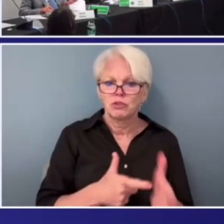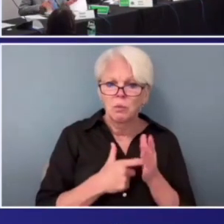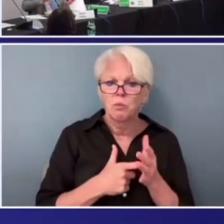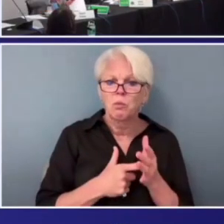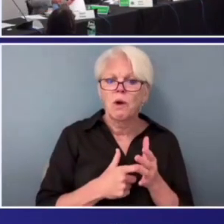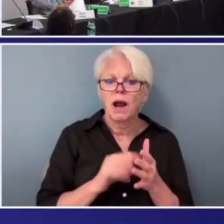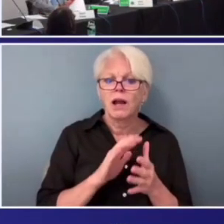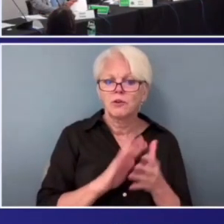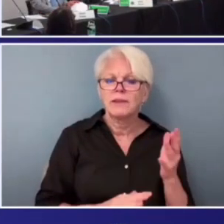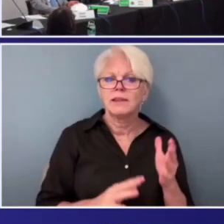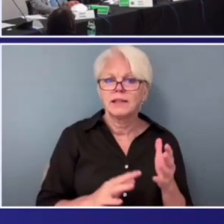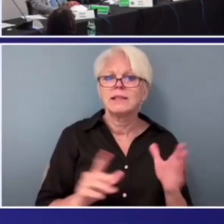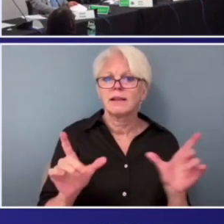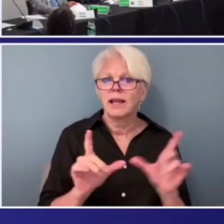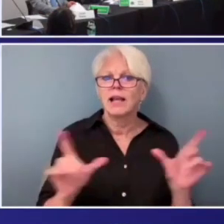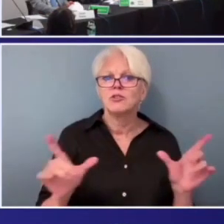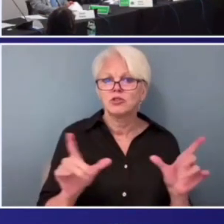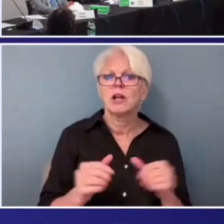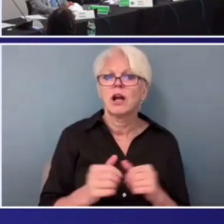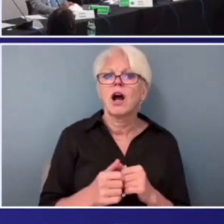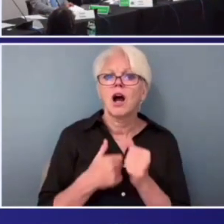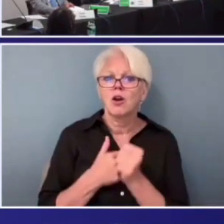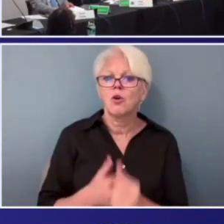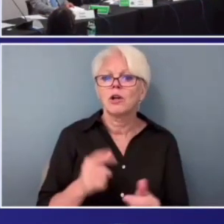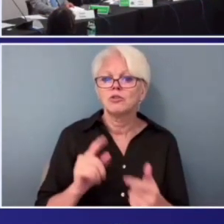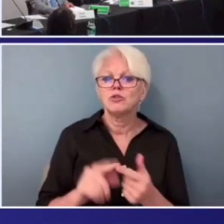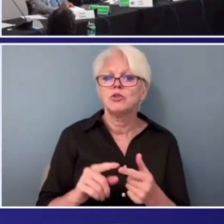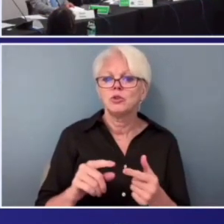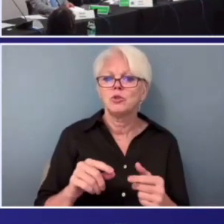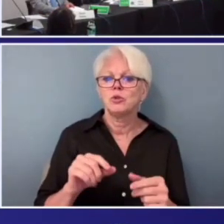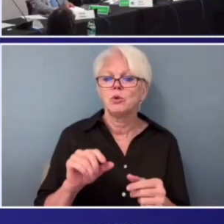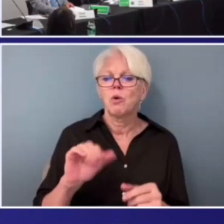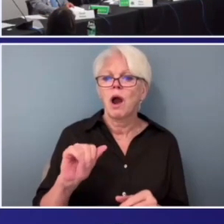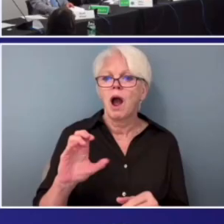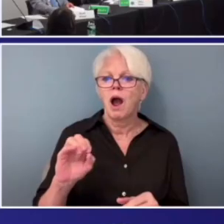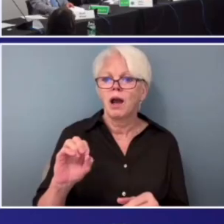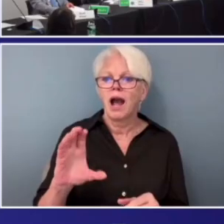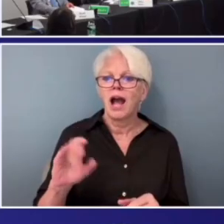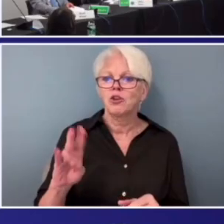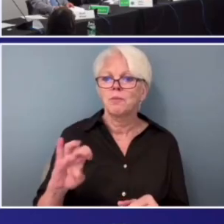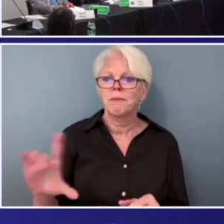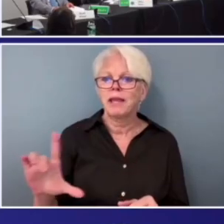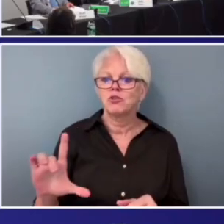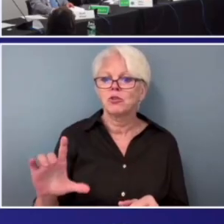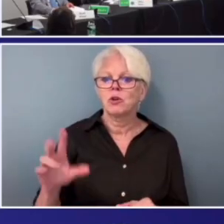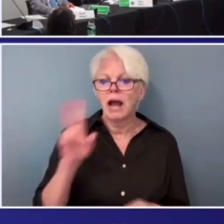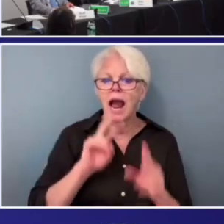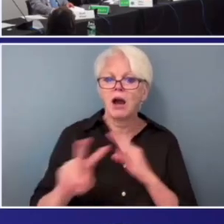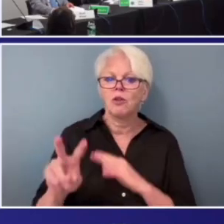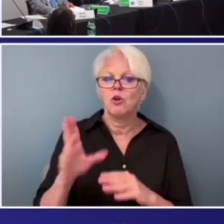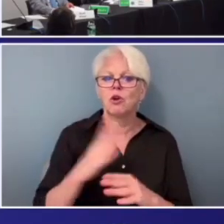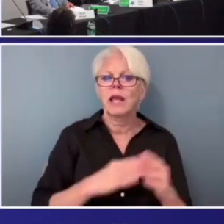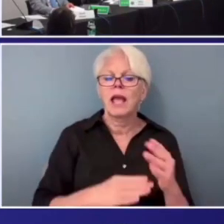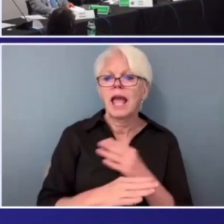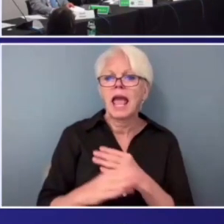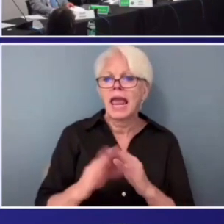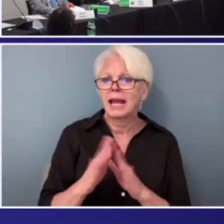According to the Occupational Outlook Handbook, predicted 6% job growth over the next ten years.